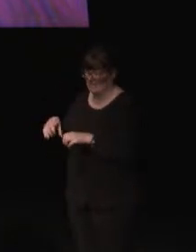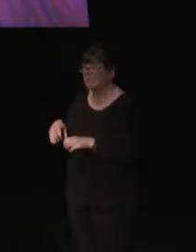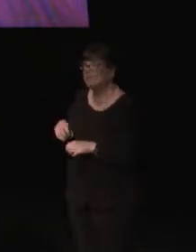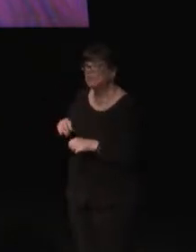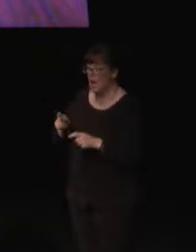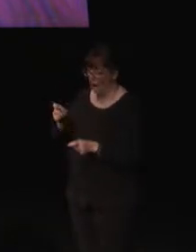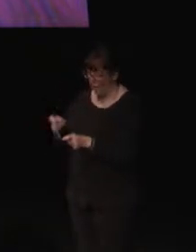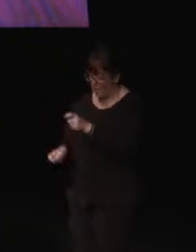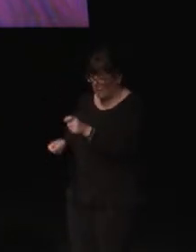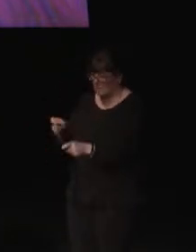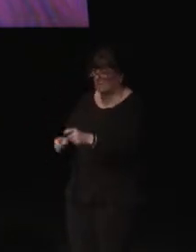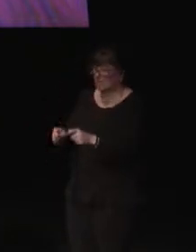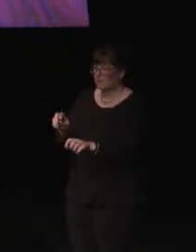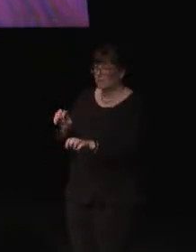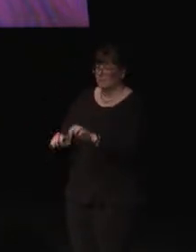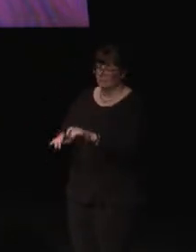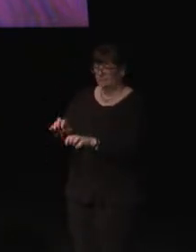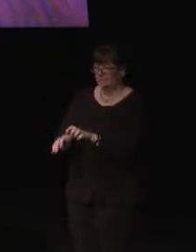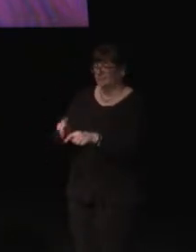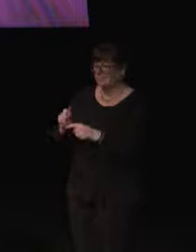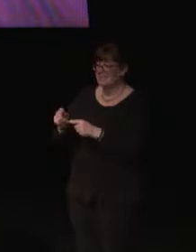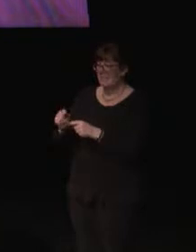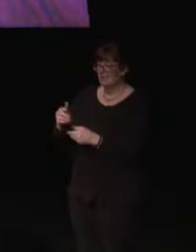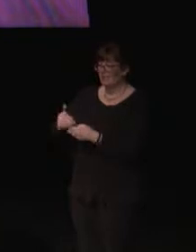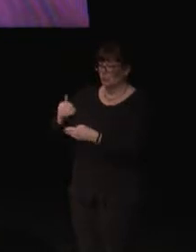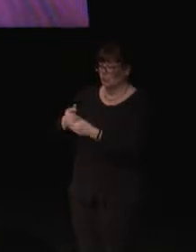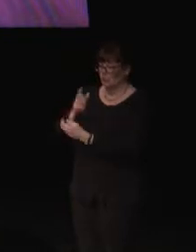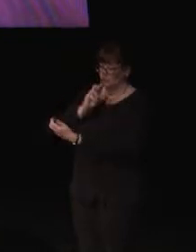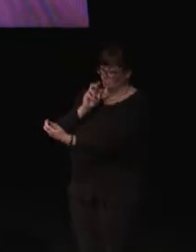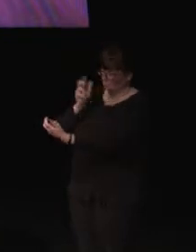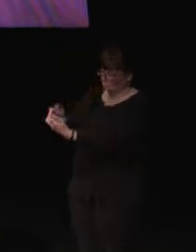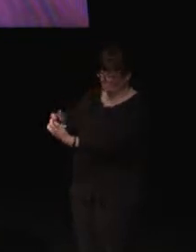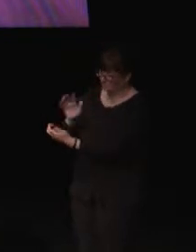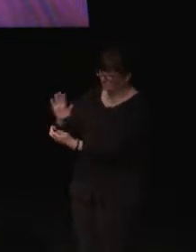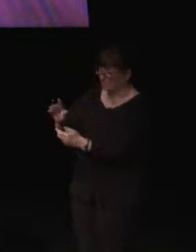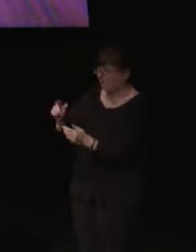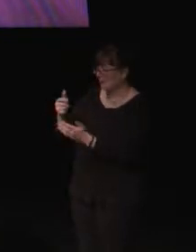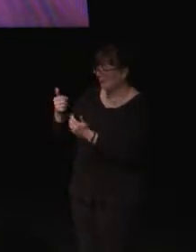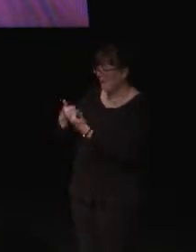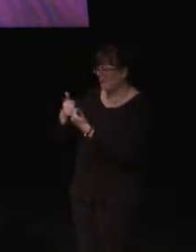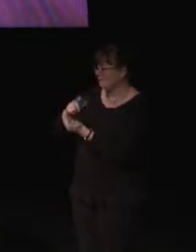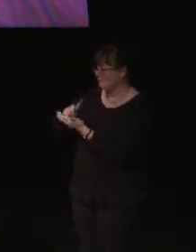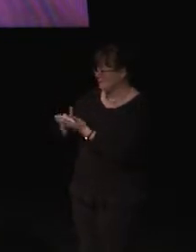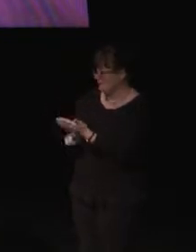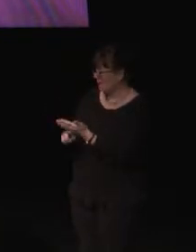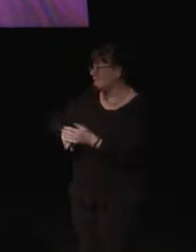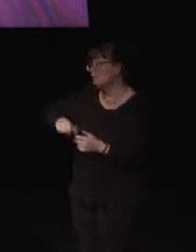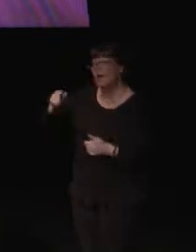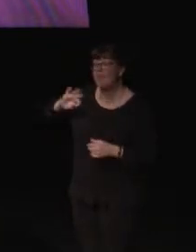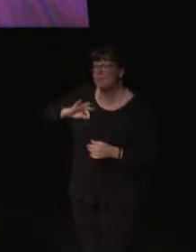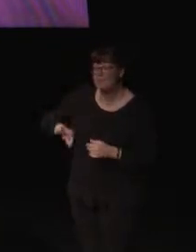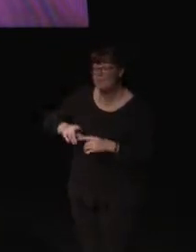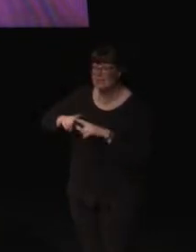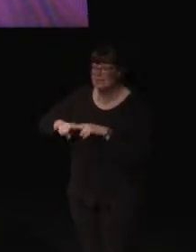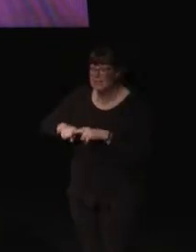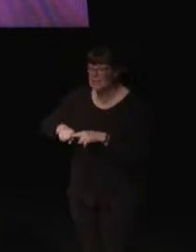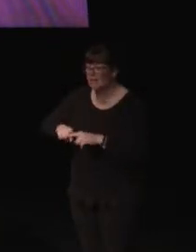that can match game design, which is really nice. The other benefit is, depending on your gaming kin and your overall architecture,